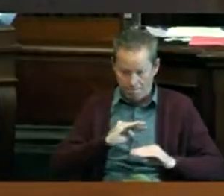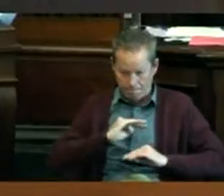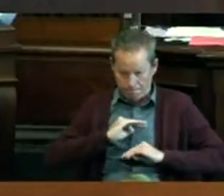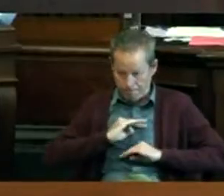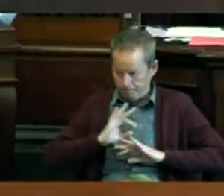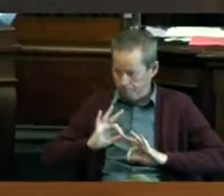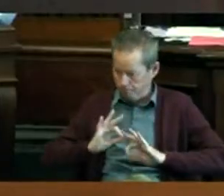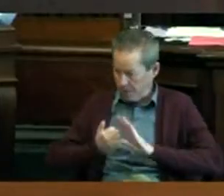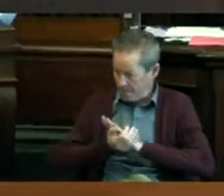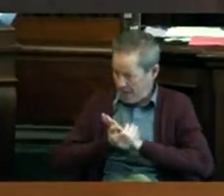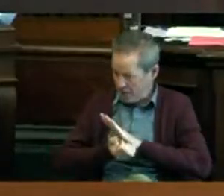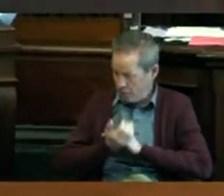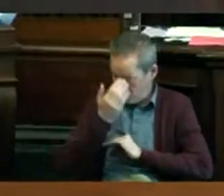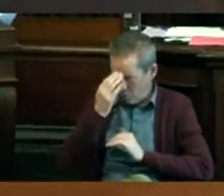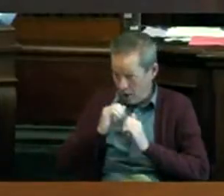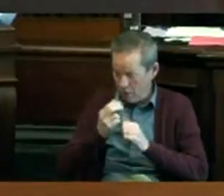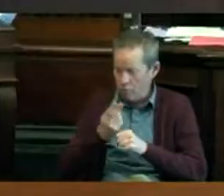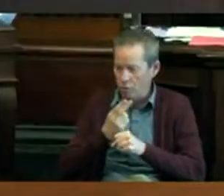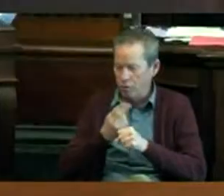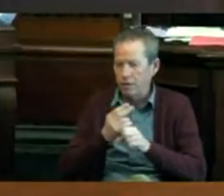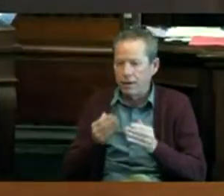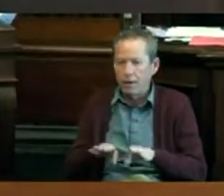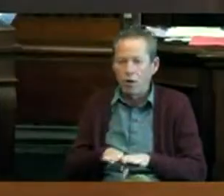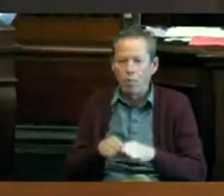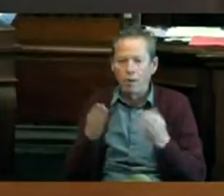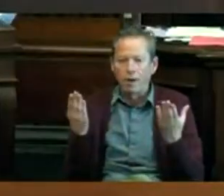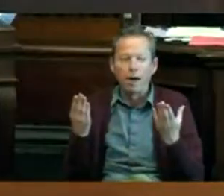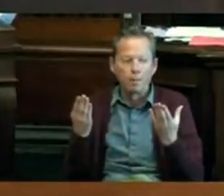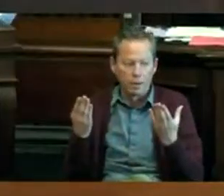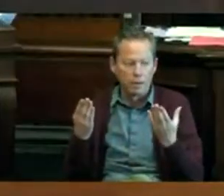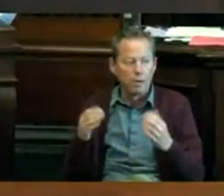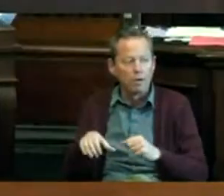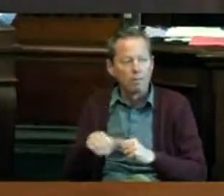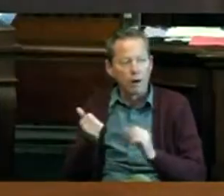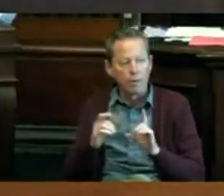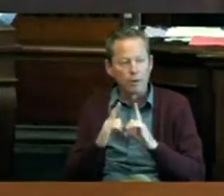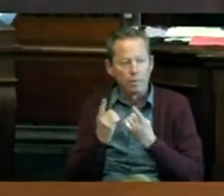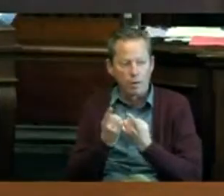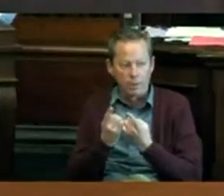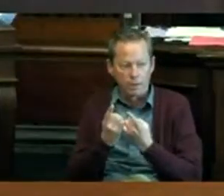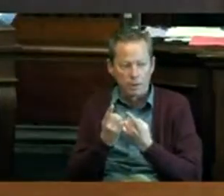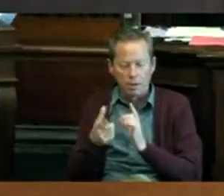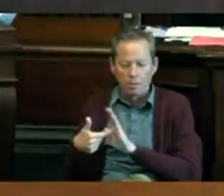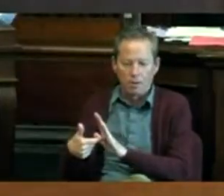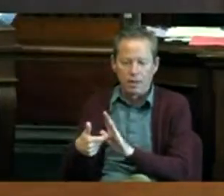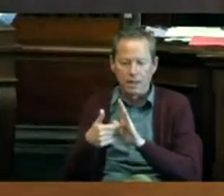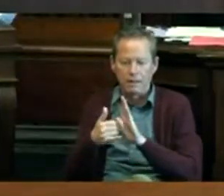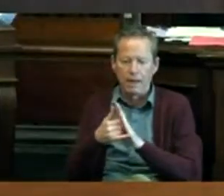implementation and successful implementation. And when we master it completely, then I